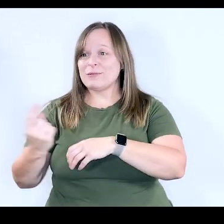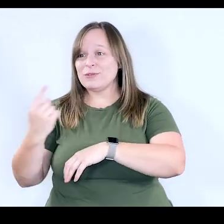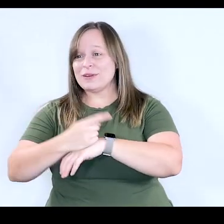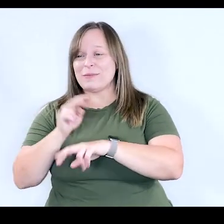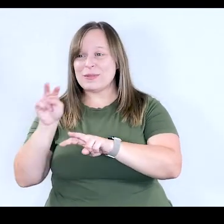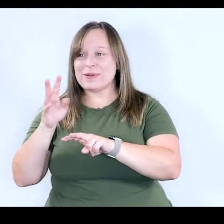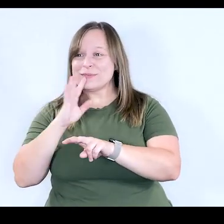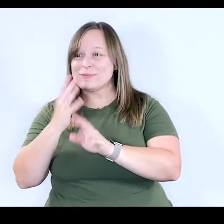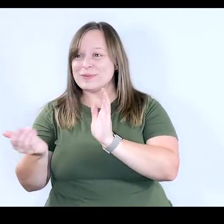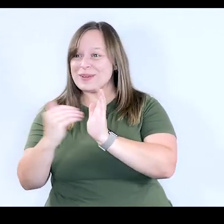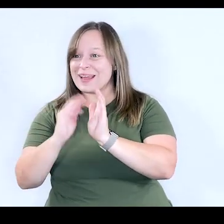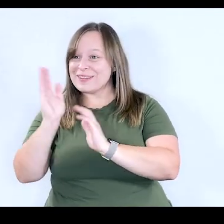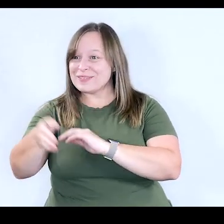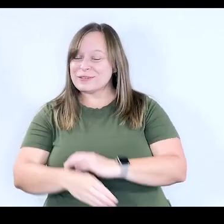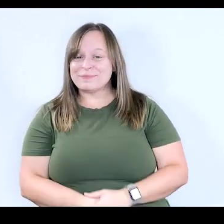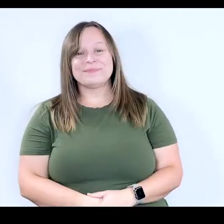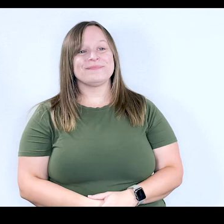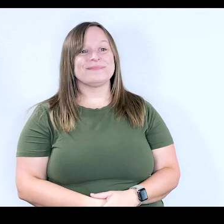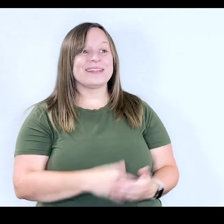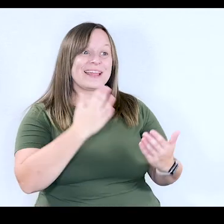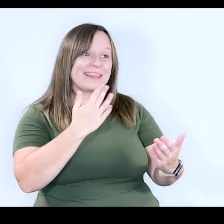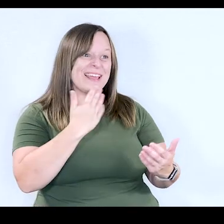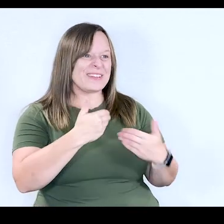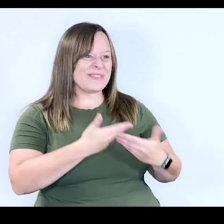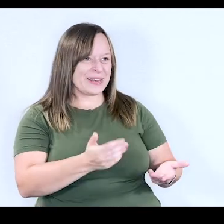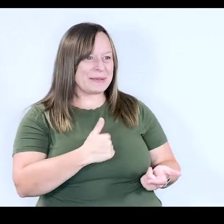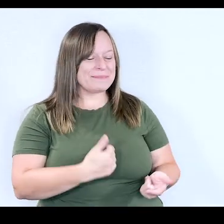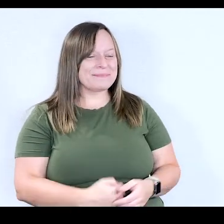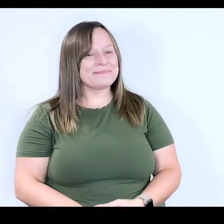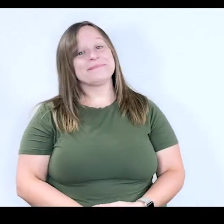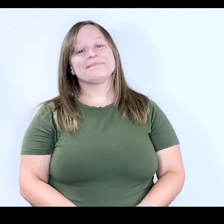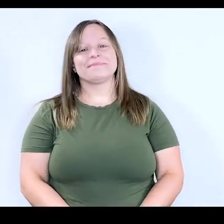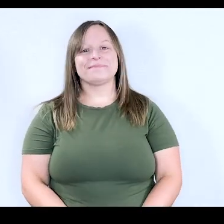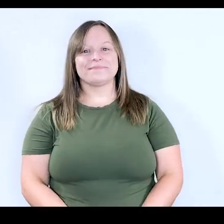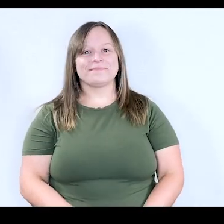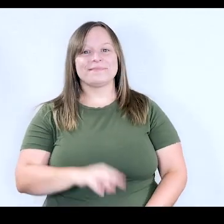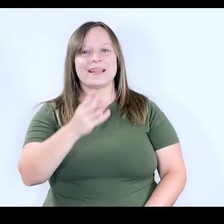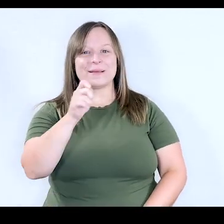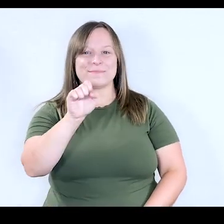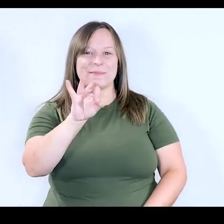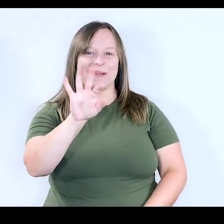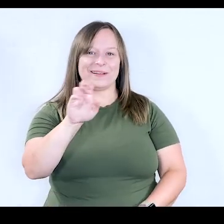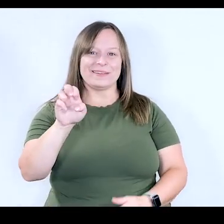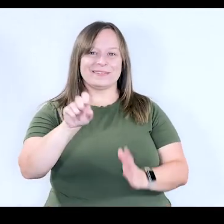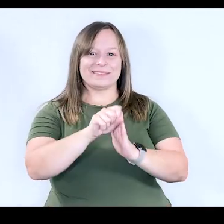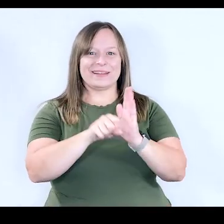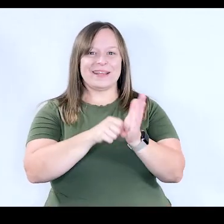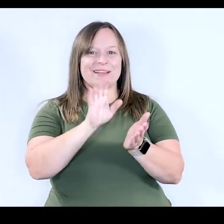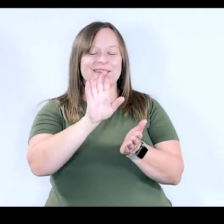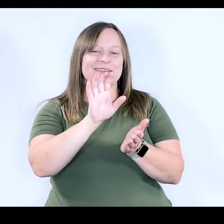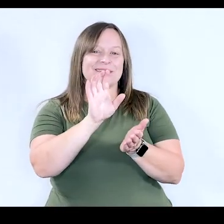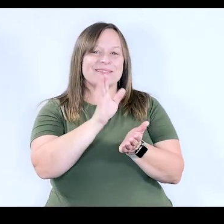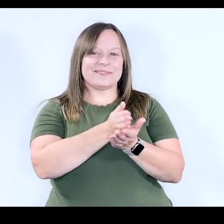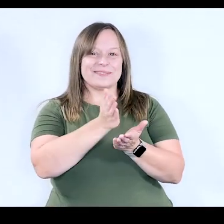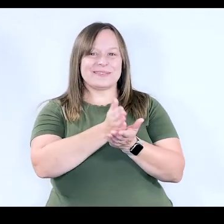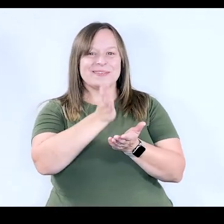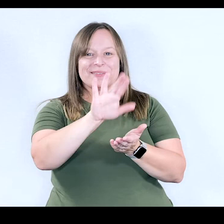And we look forward to speaking with you again. Thank you for having me. Empire State of Rights-- Closed Captioned has been brought to you